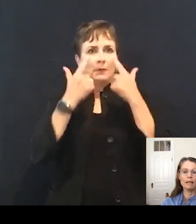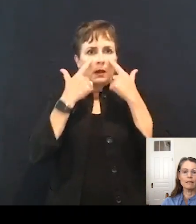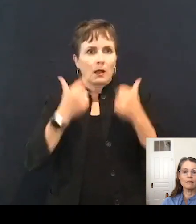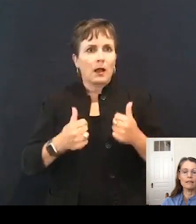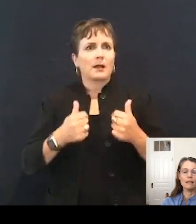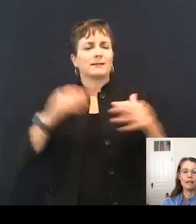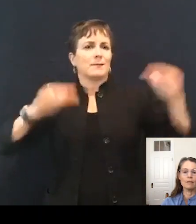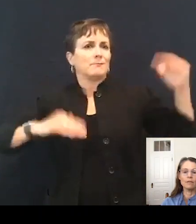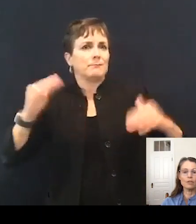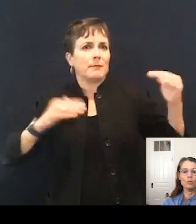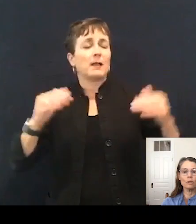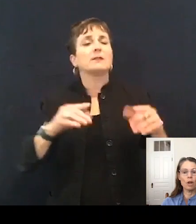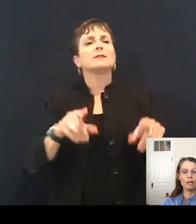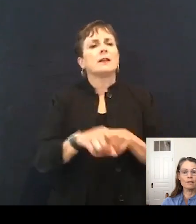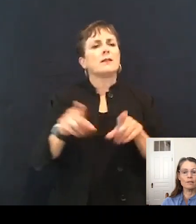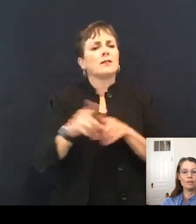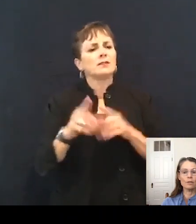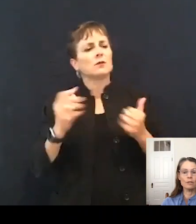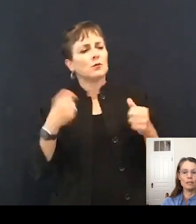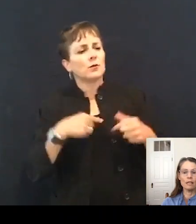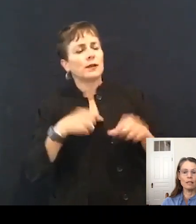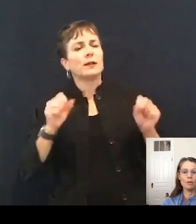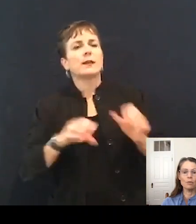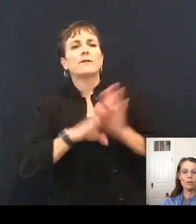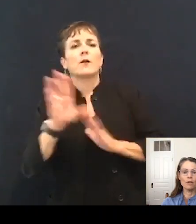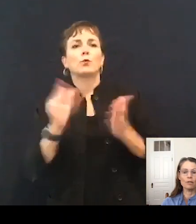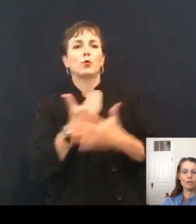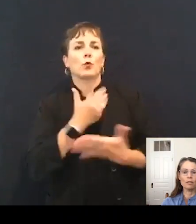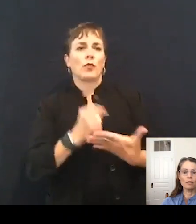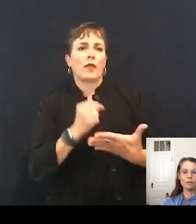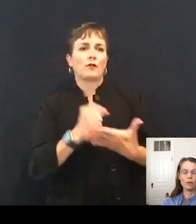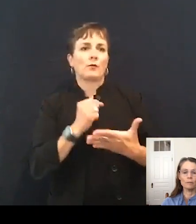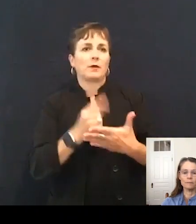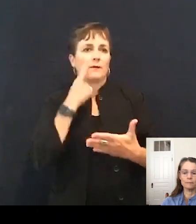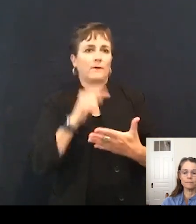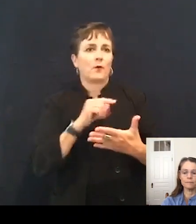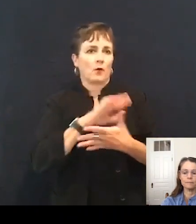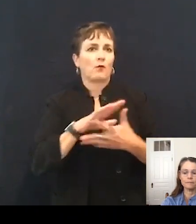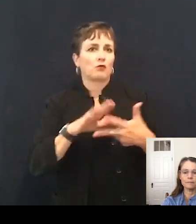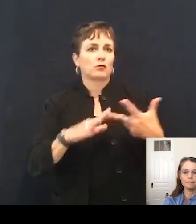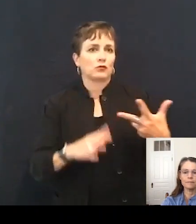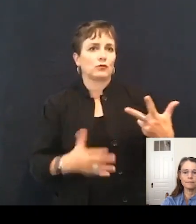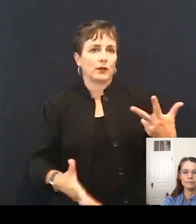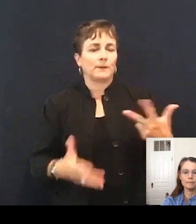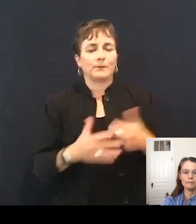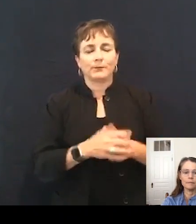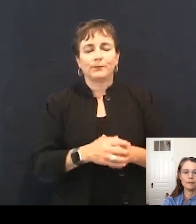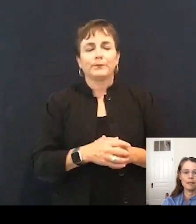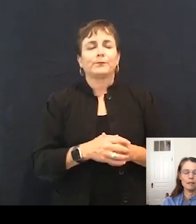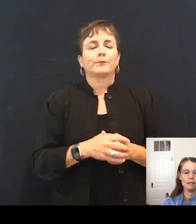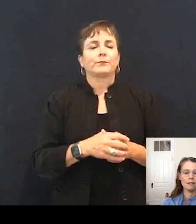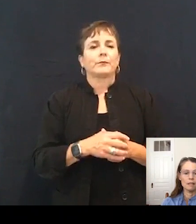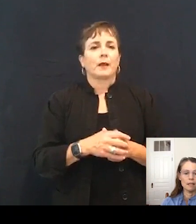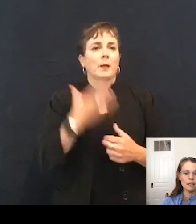imbalance, and visual loss associated with Usher syndrome.